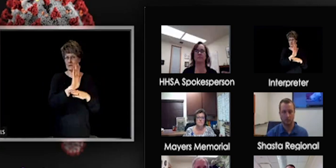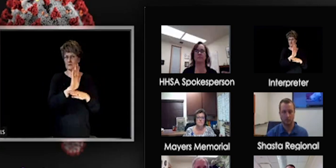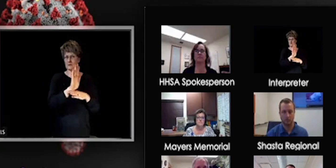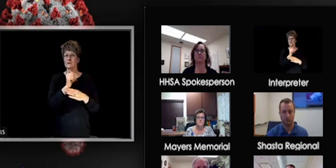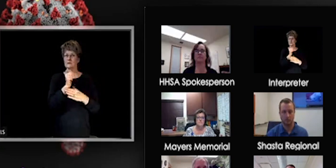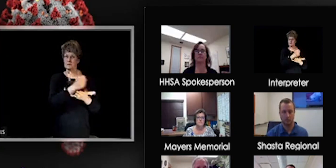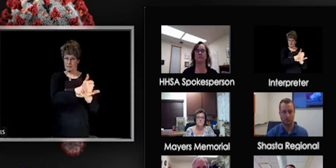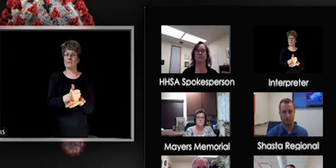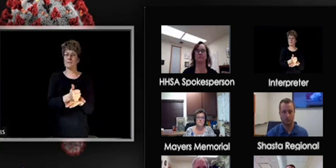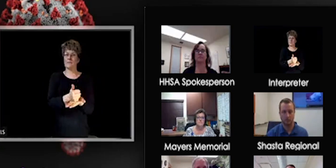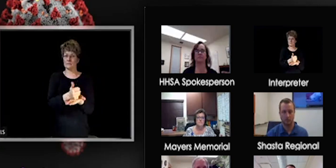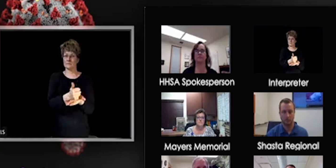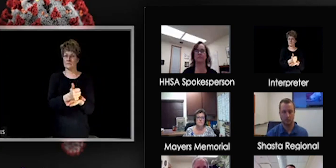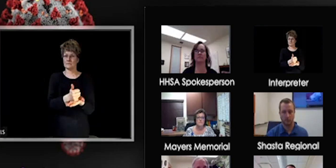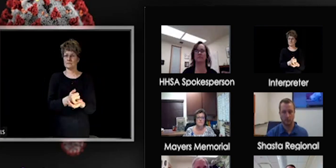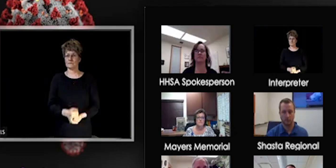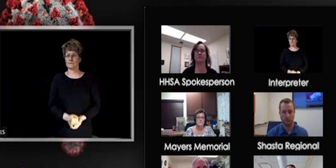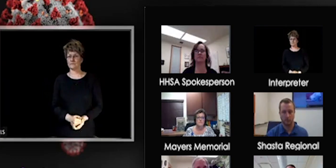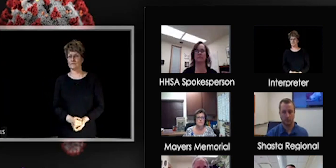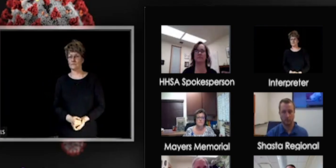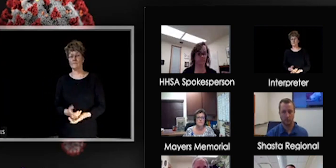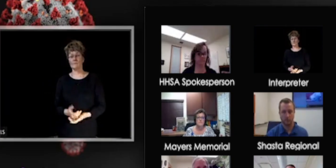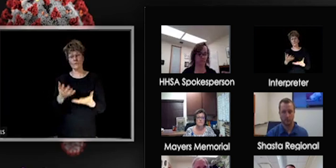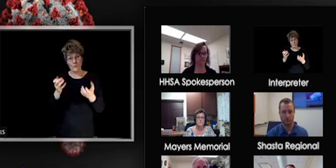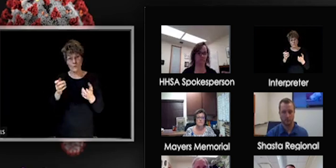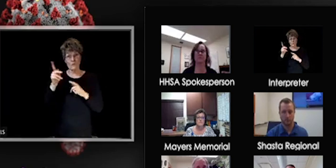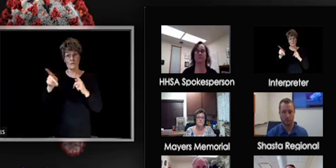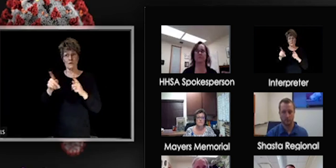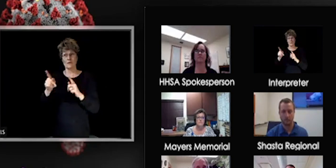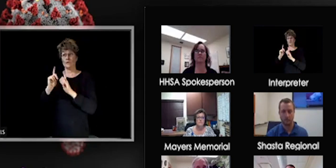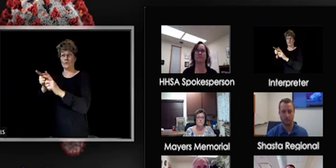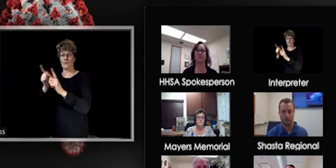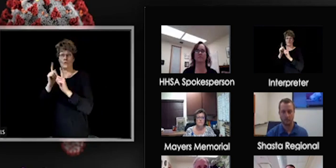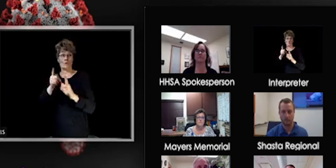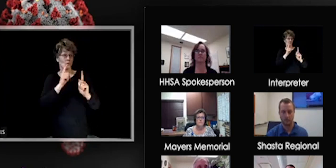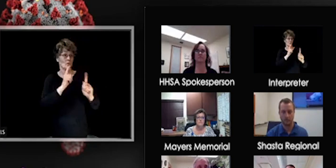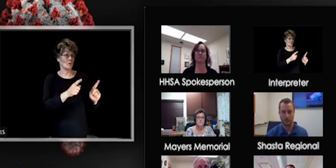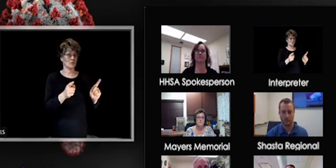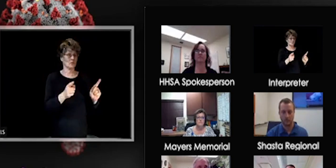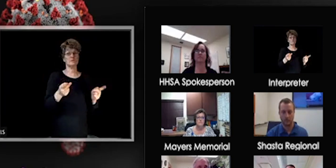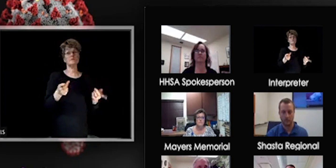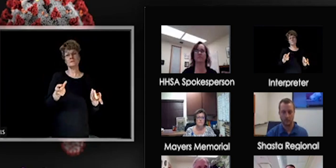want people to not get the services they need because their conditions will only get worse.